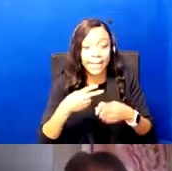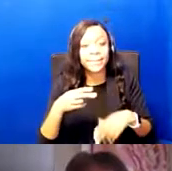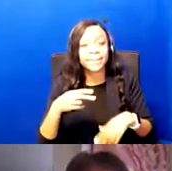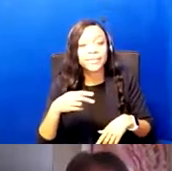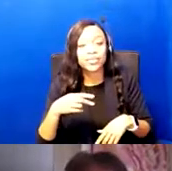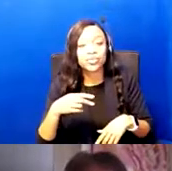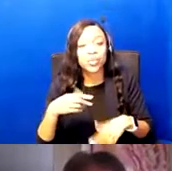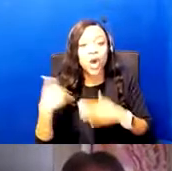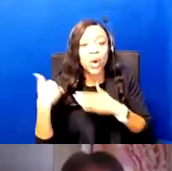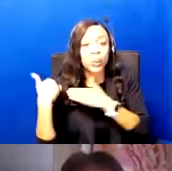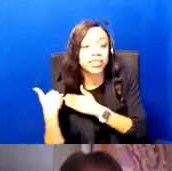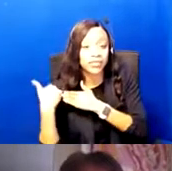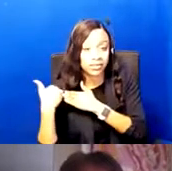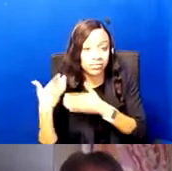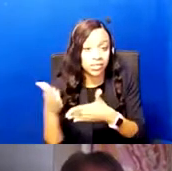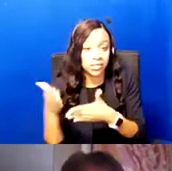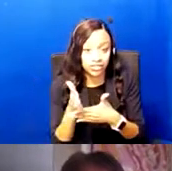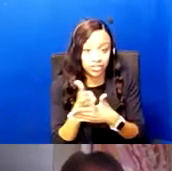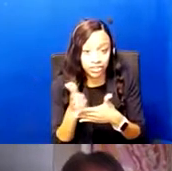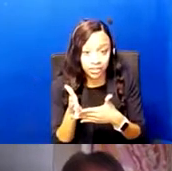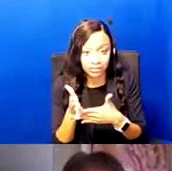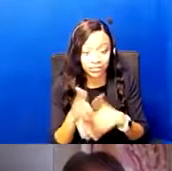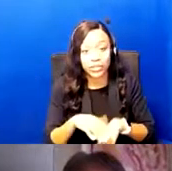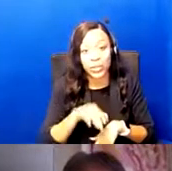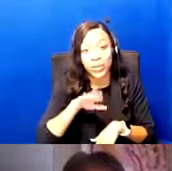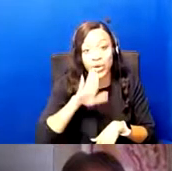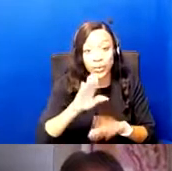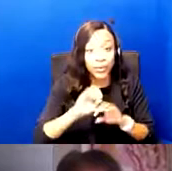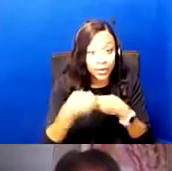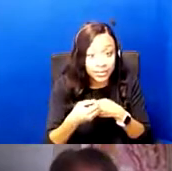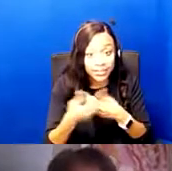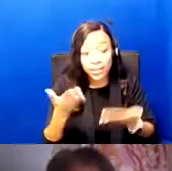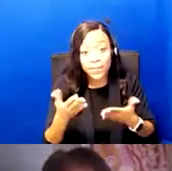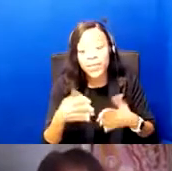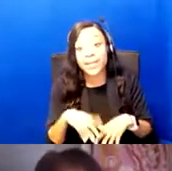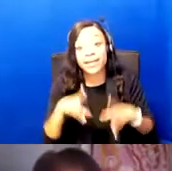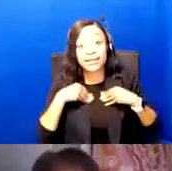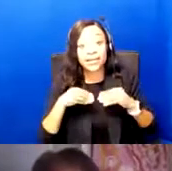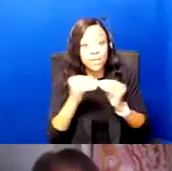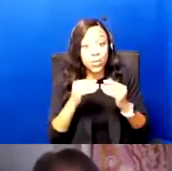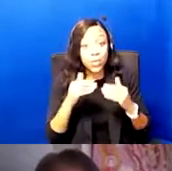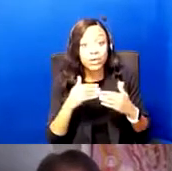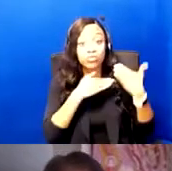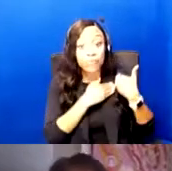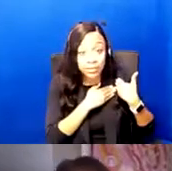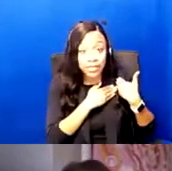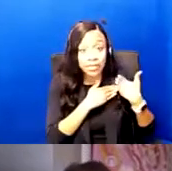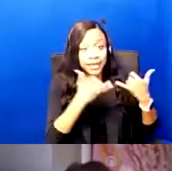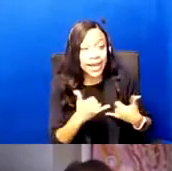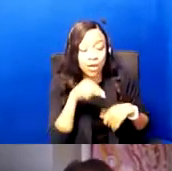on even more responsibility, then we can move this conversation from a matter of equality to equity.